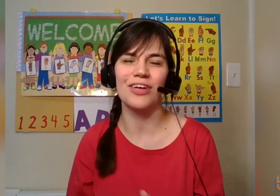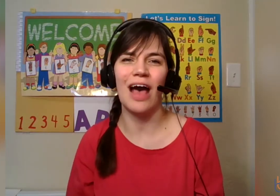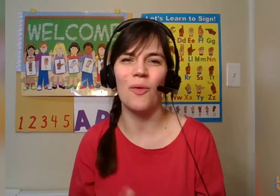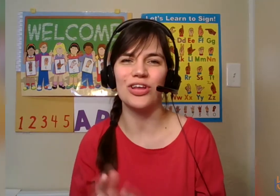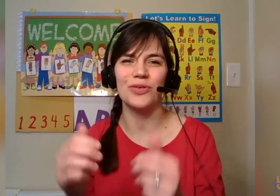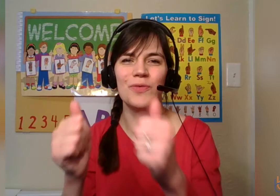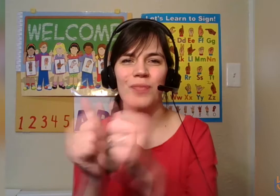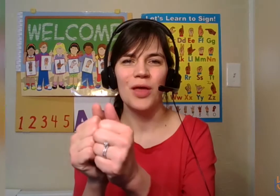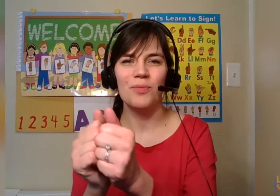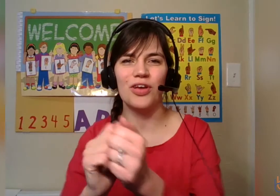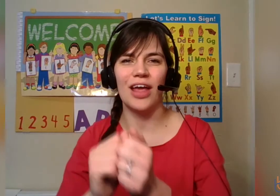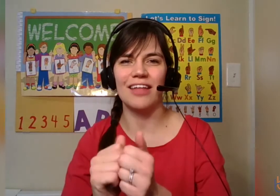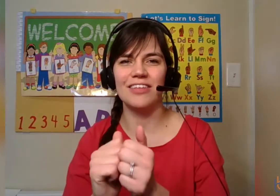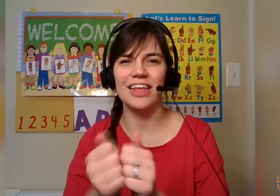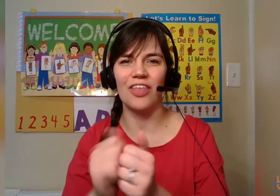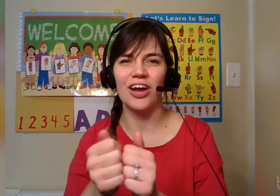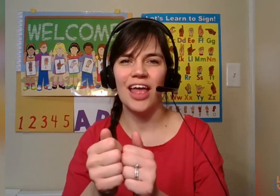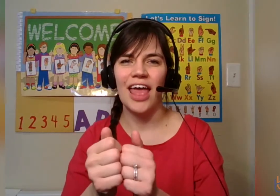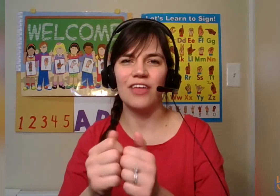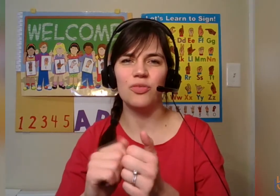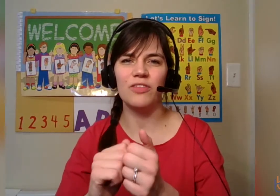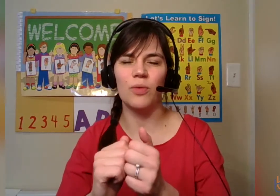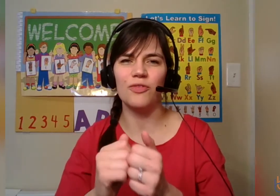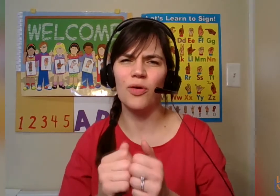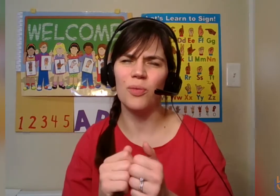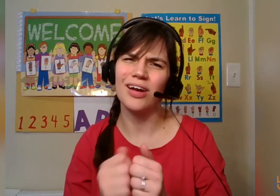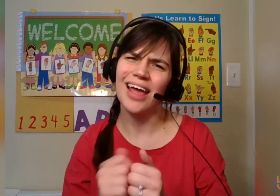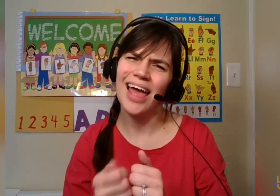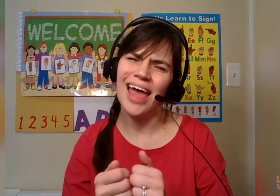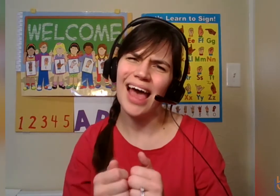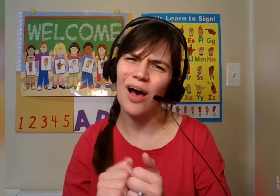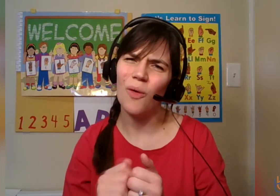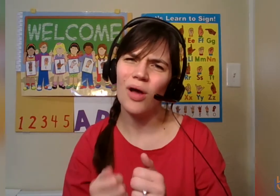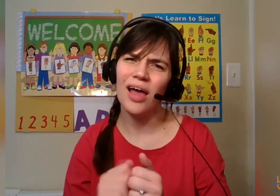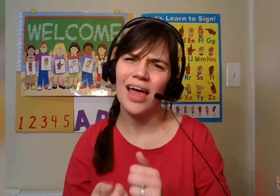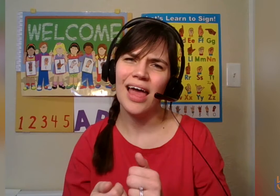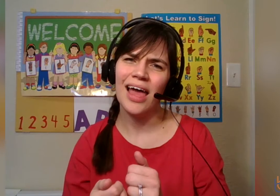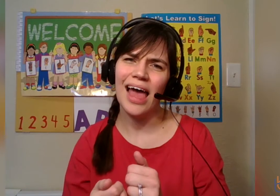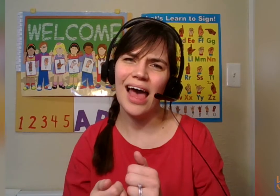learned "How are you?" Put your hands together and twist one forward. How? How?